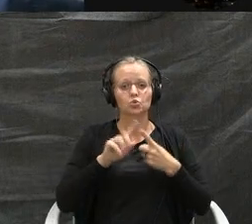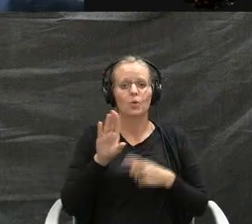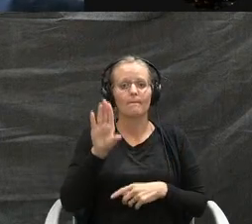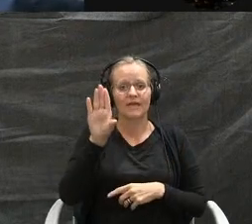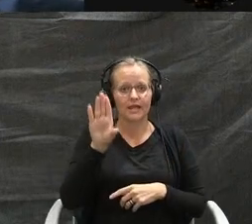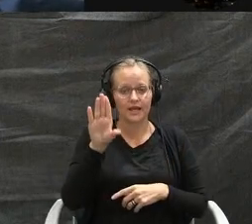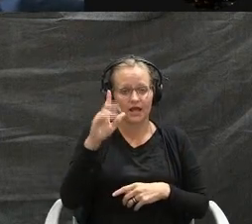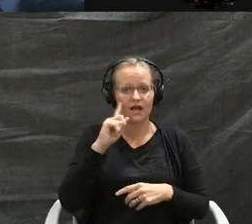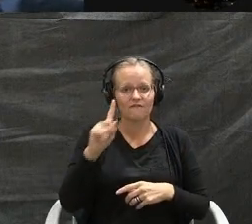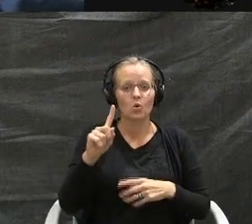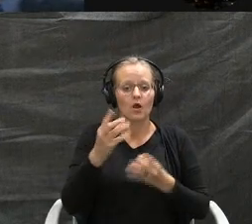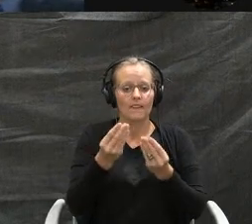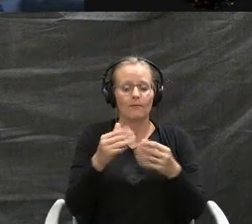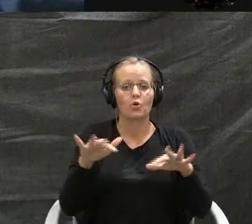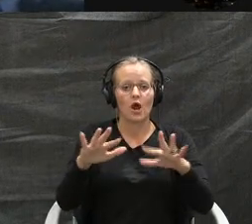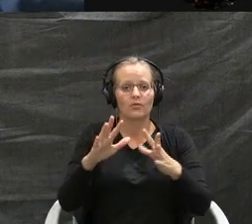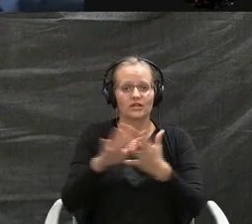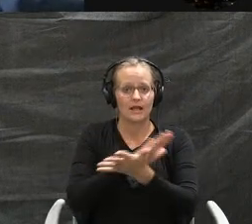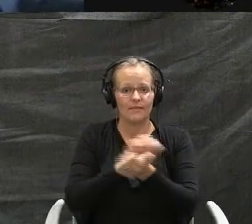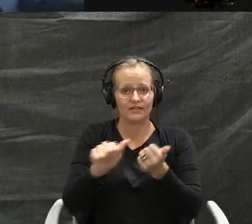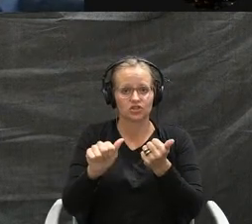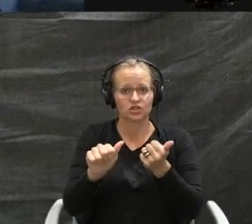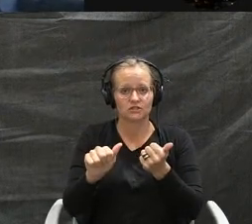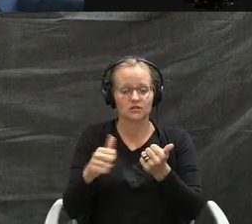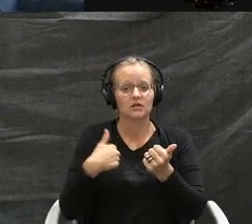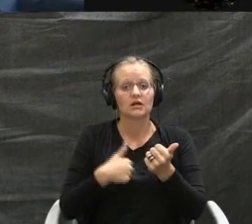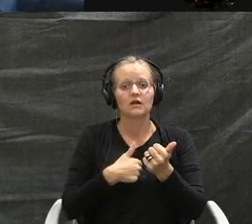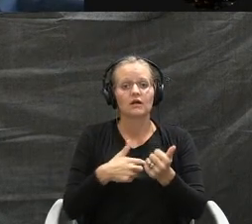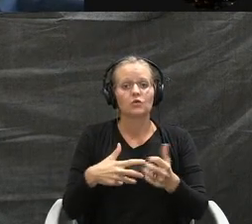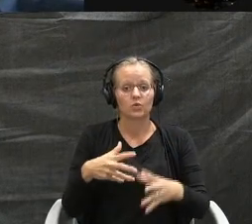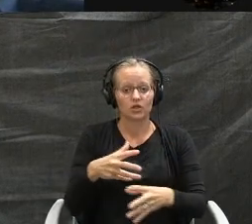kolstad property demolition and we received actually 9 bids at